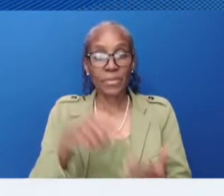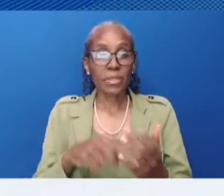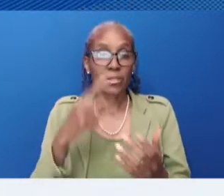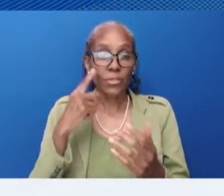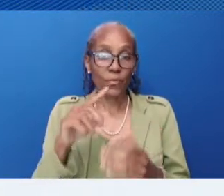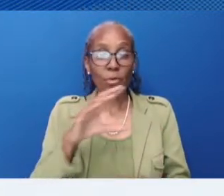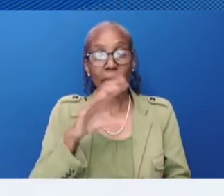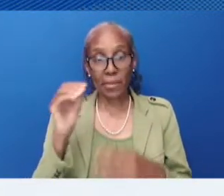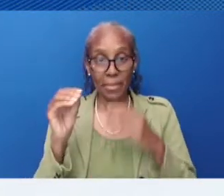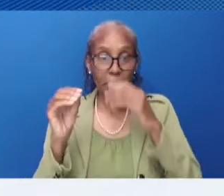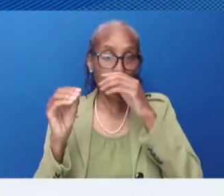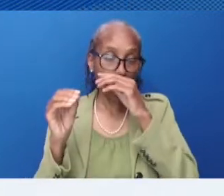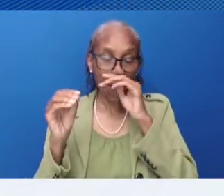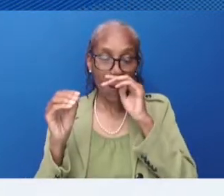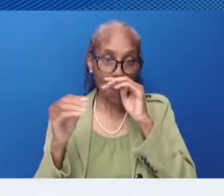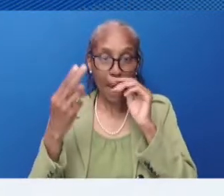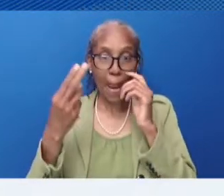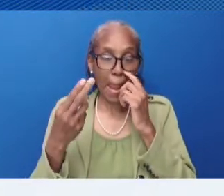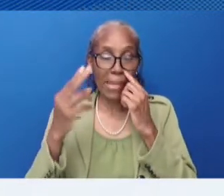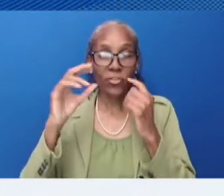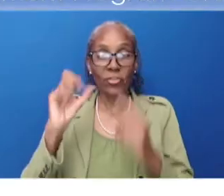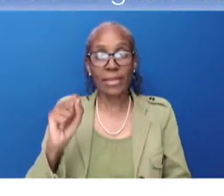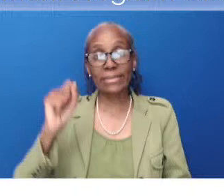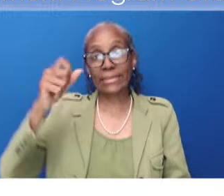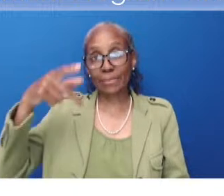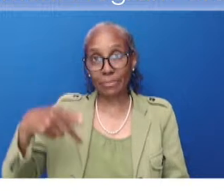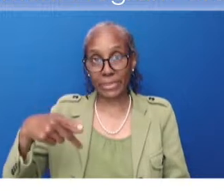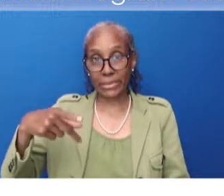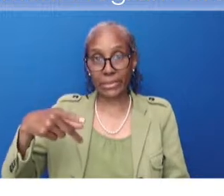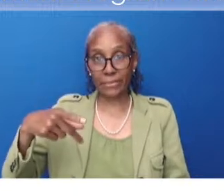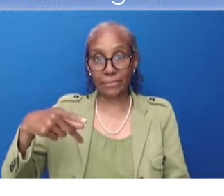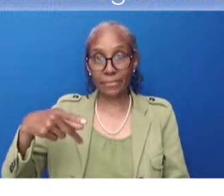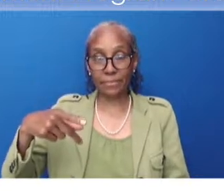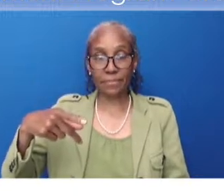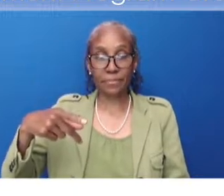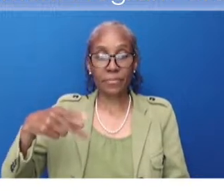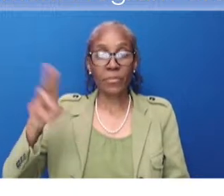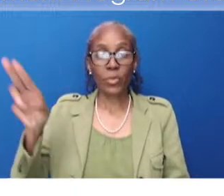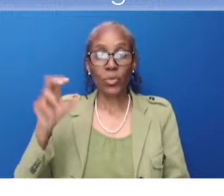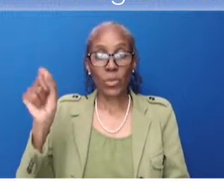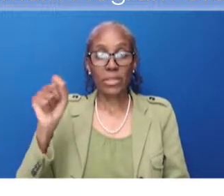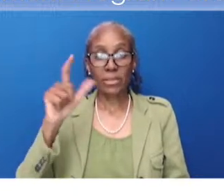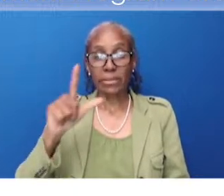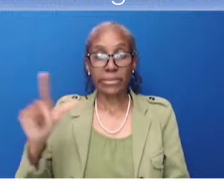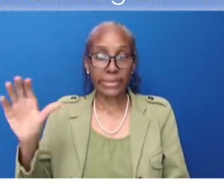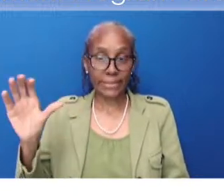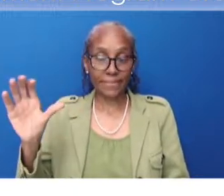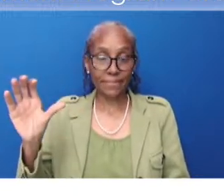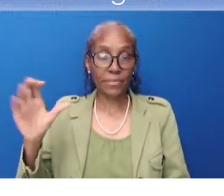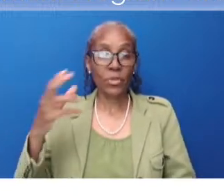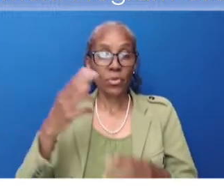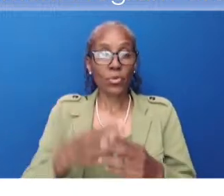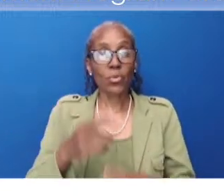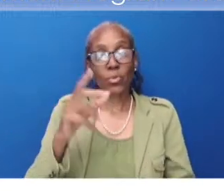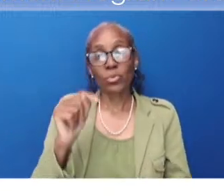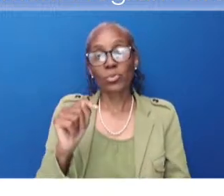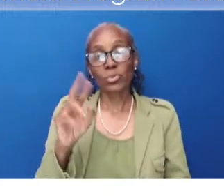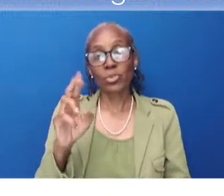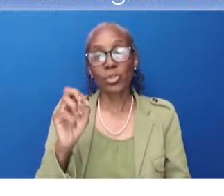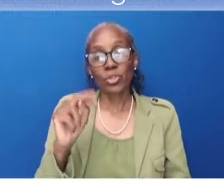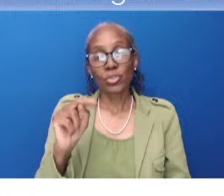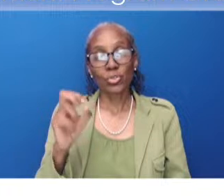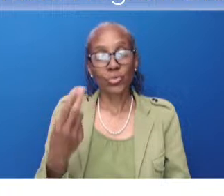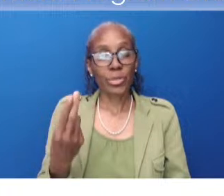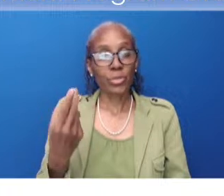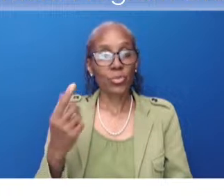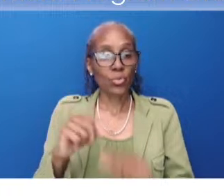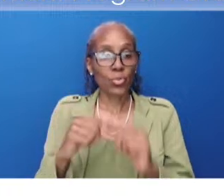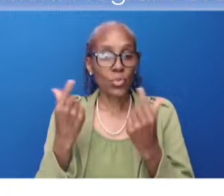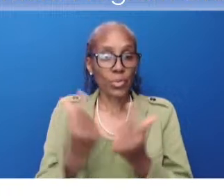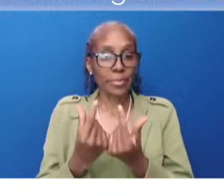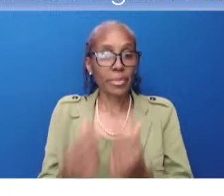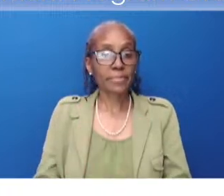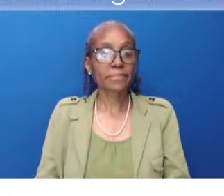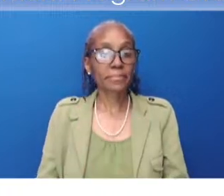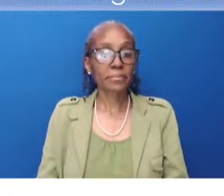ECONOMICS DEVELOPMENT PROJECT